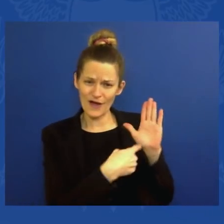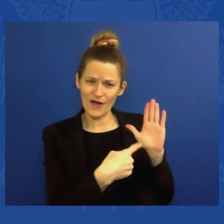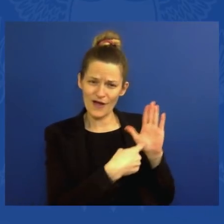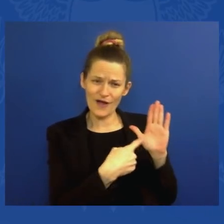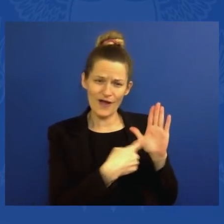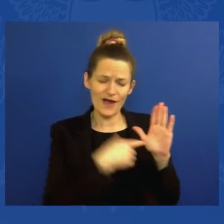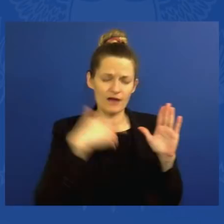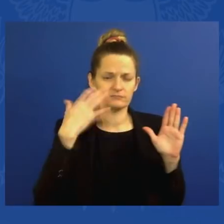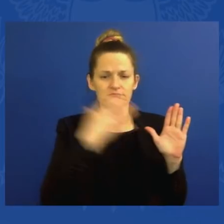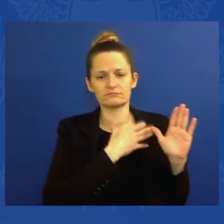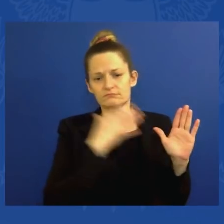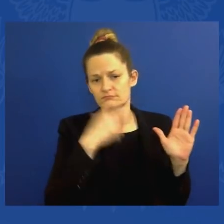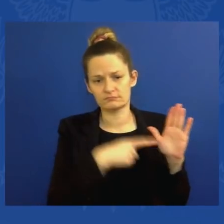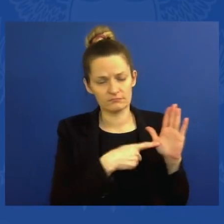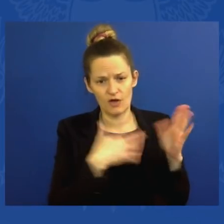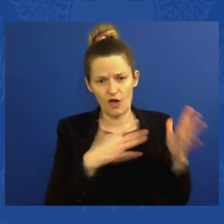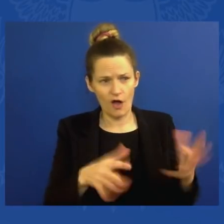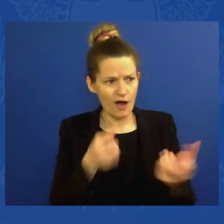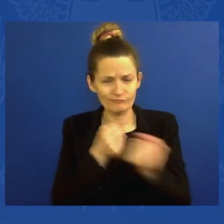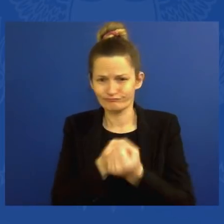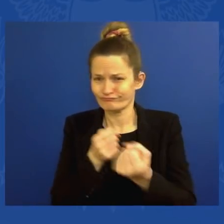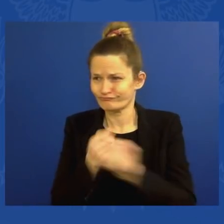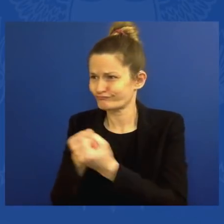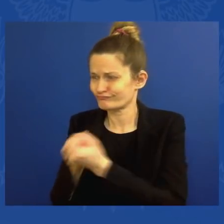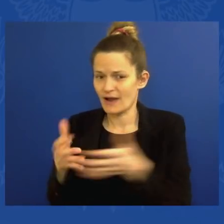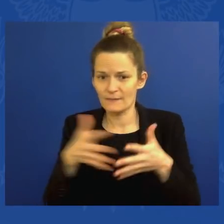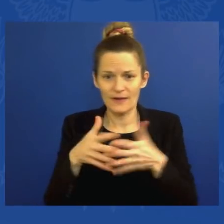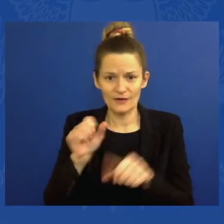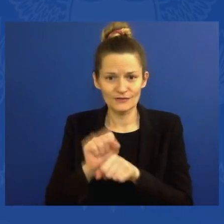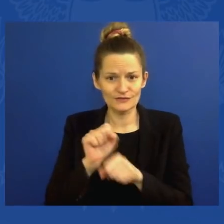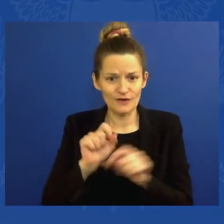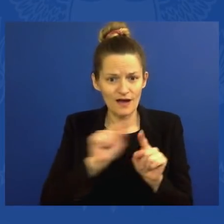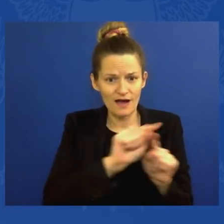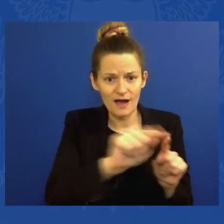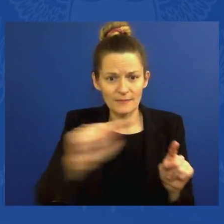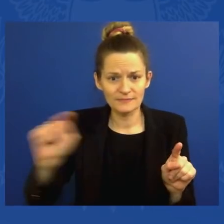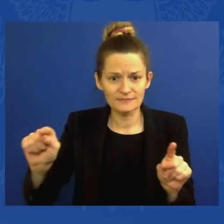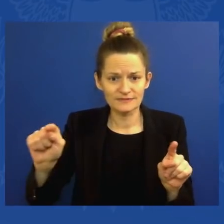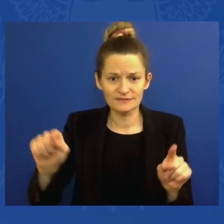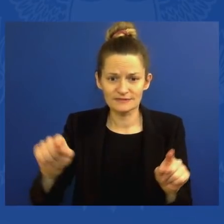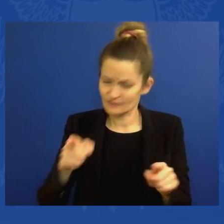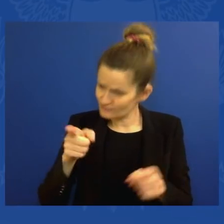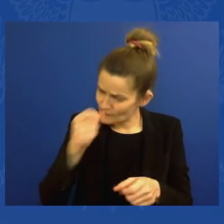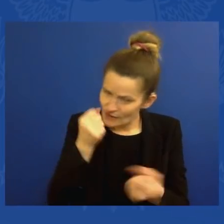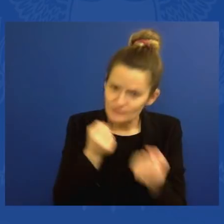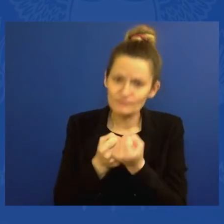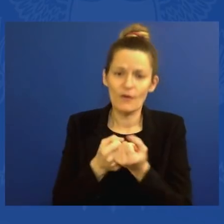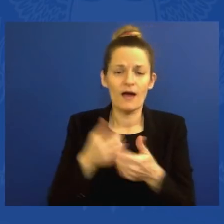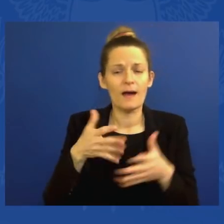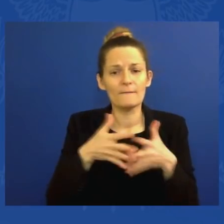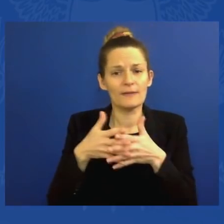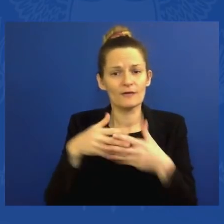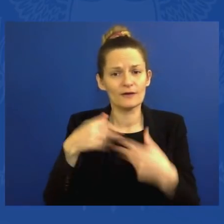and American manufacturing. Investing in our infrastructure and manufacturing industry in our